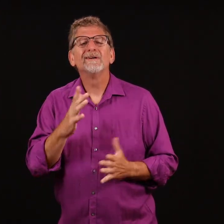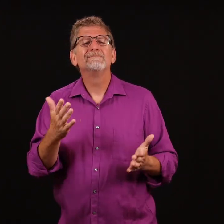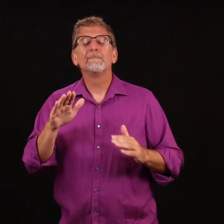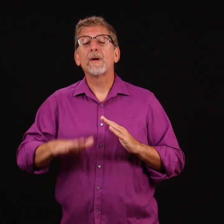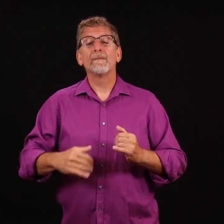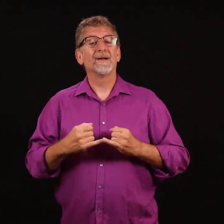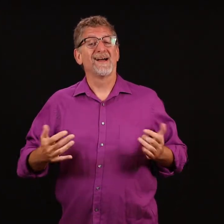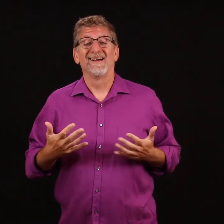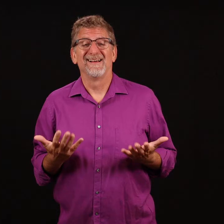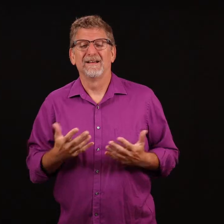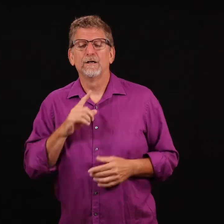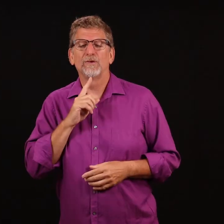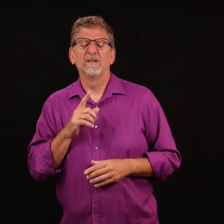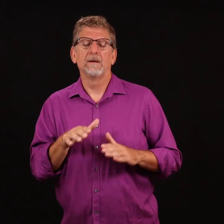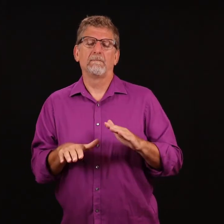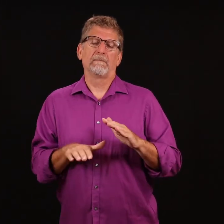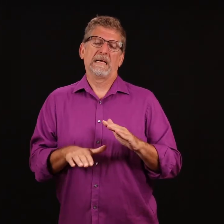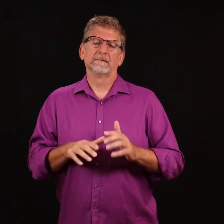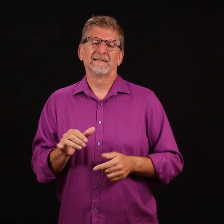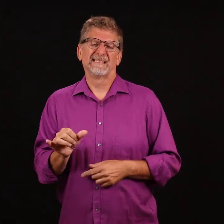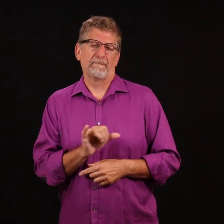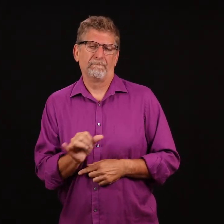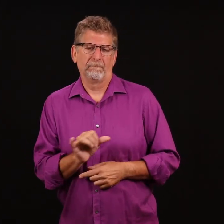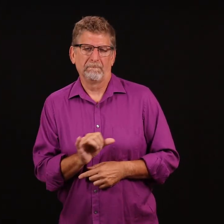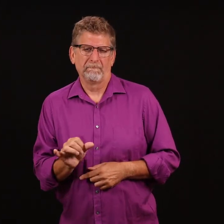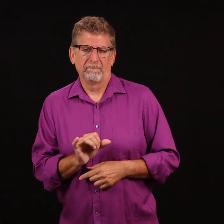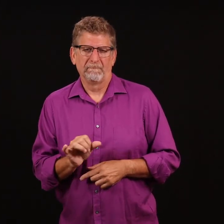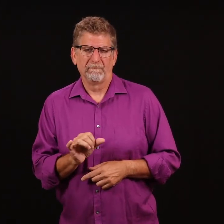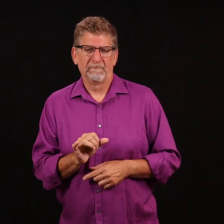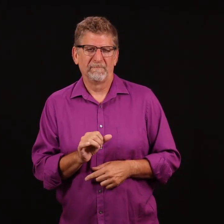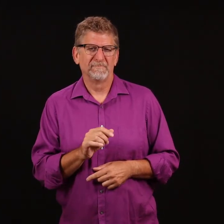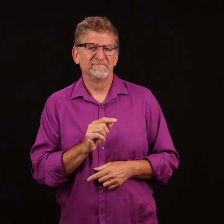but the bottom line is they are basically the same.